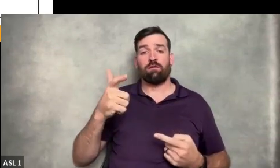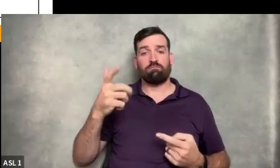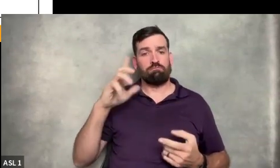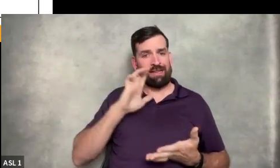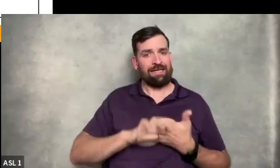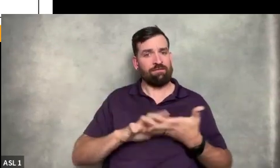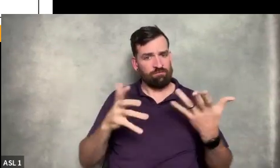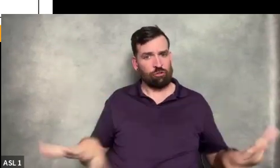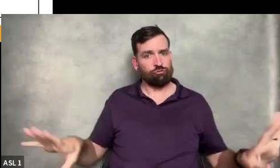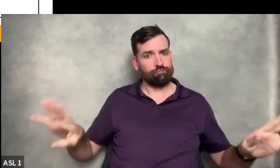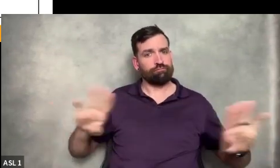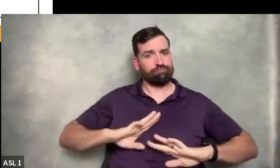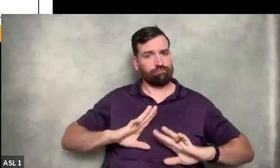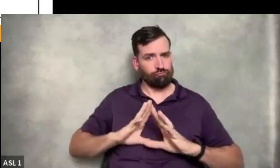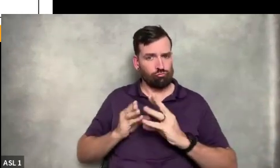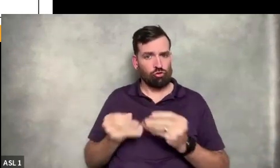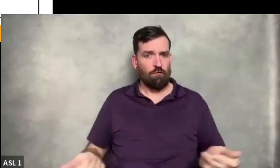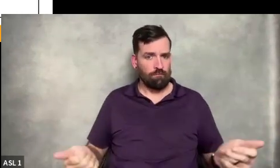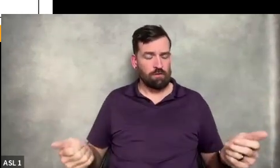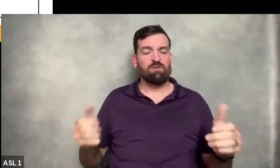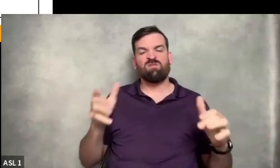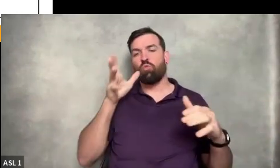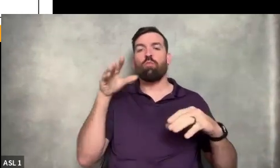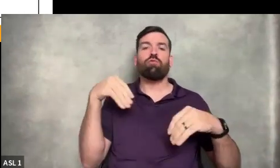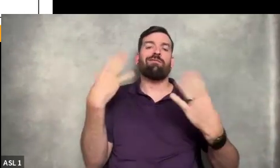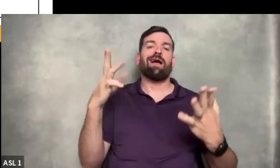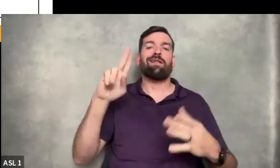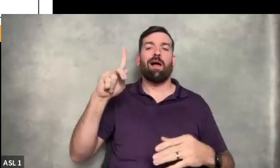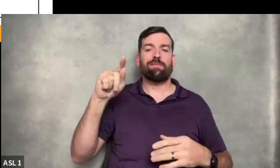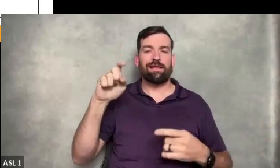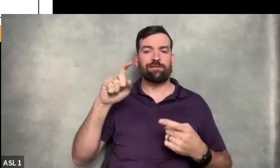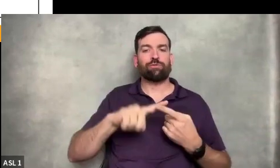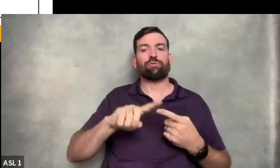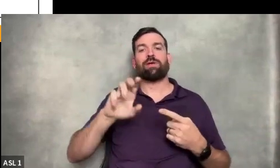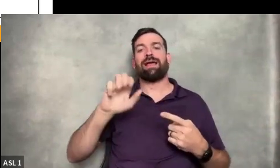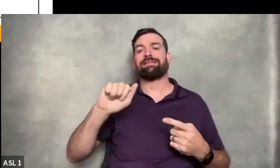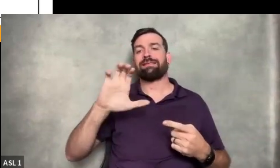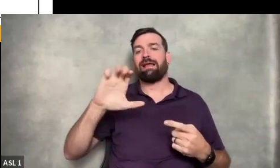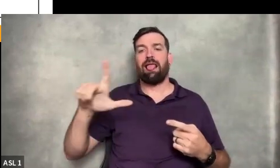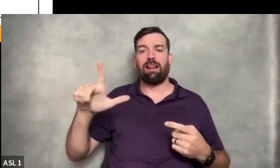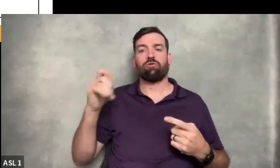issue. This is where you will provide updates to ACL as to the status of the action steps